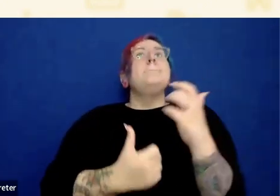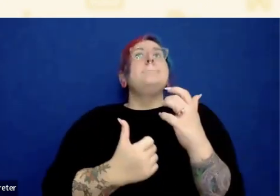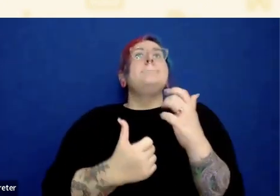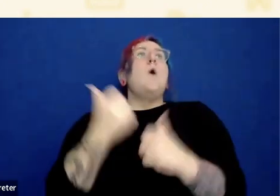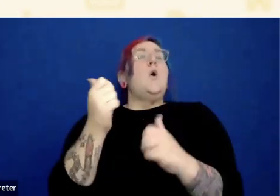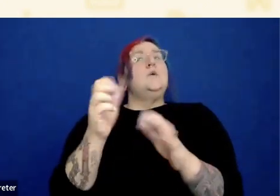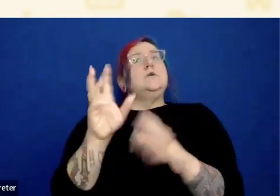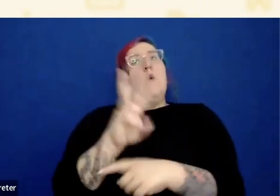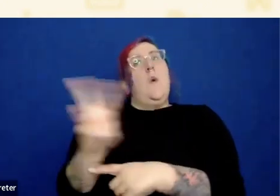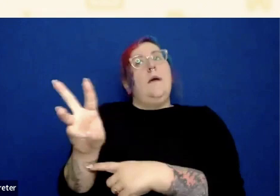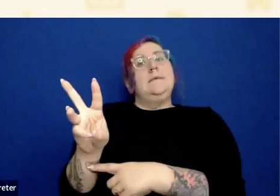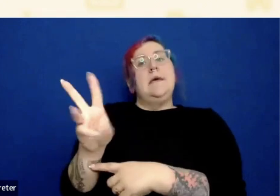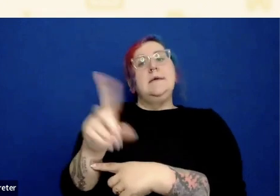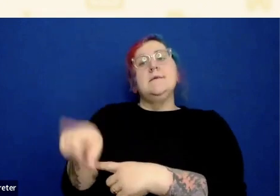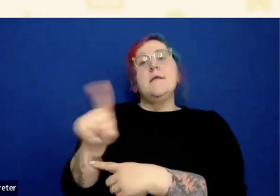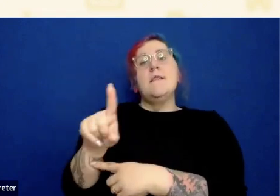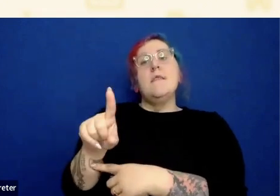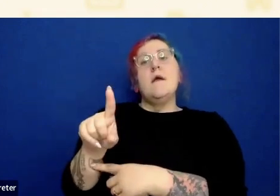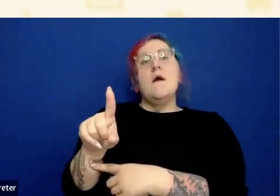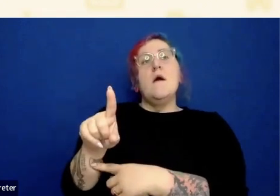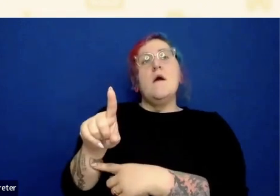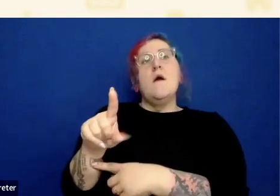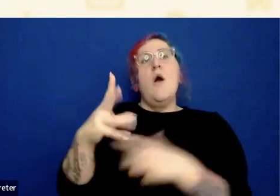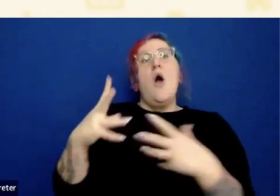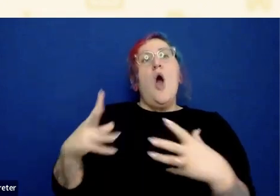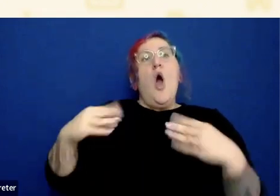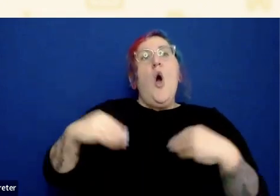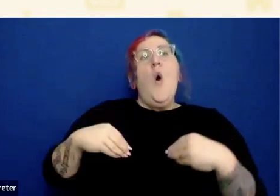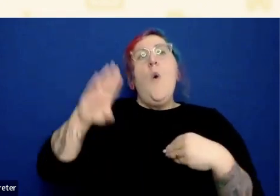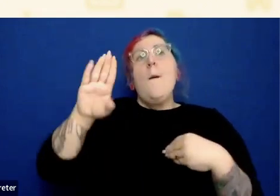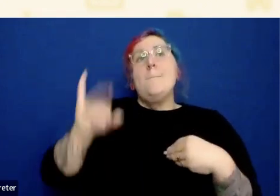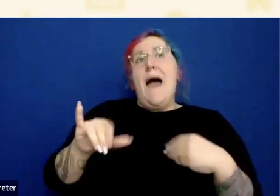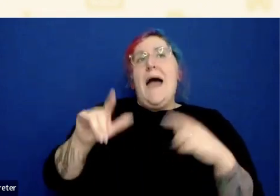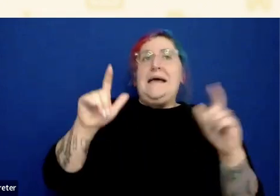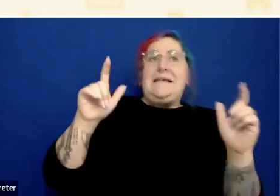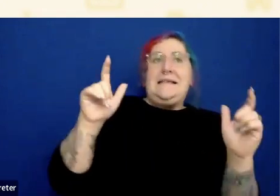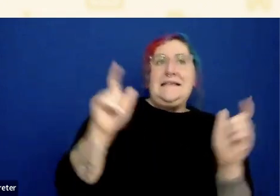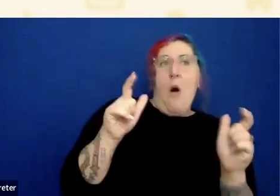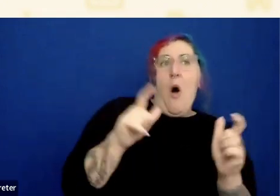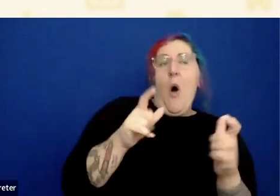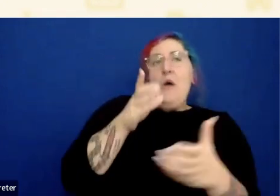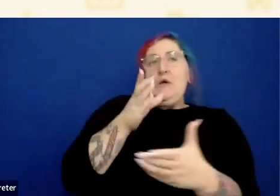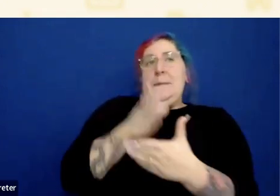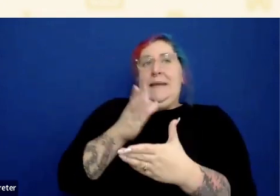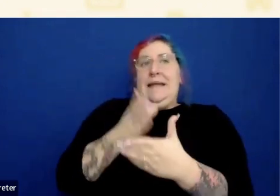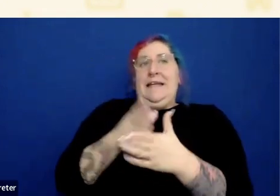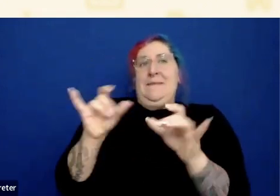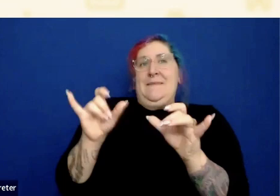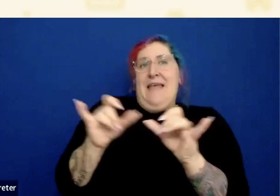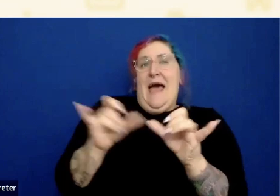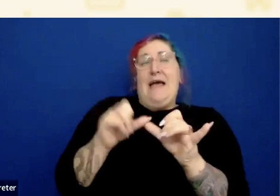that are owned by small to medium sized businesses or just by everyday folks out there.